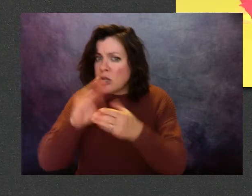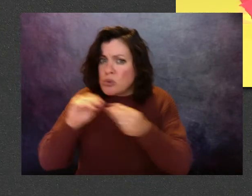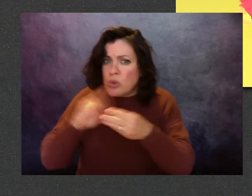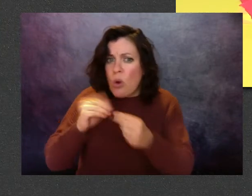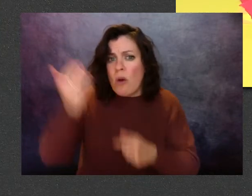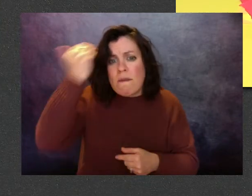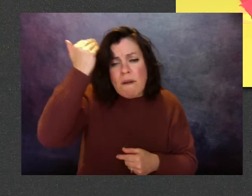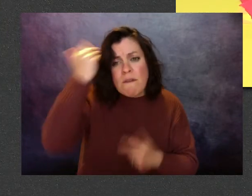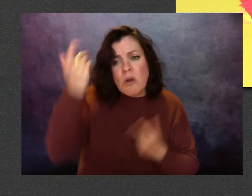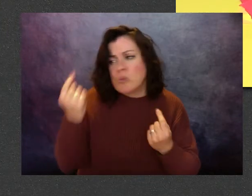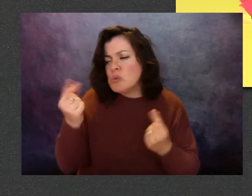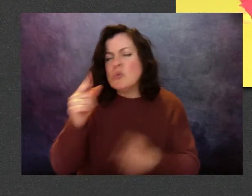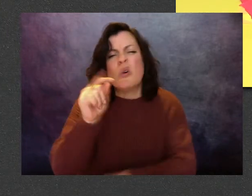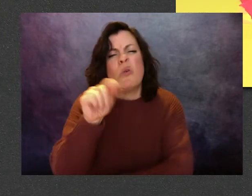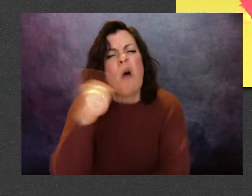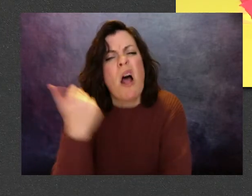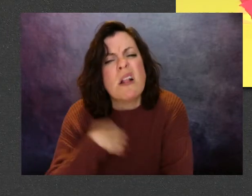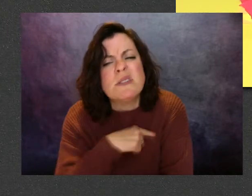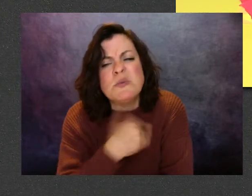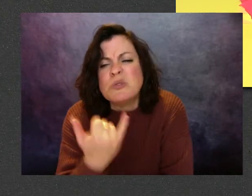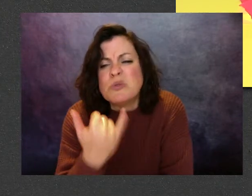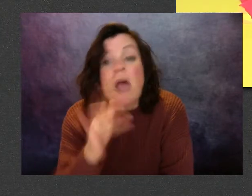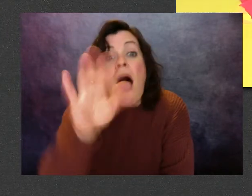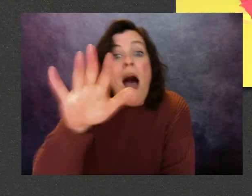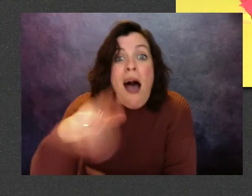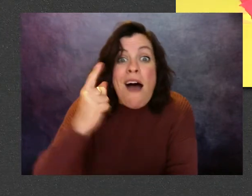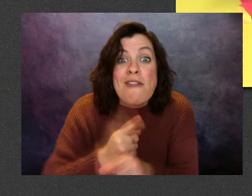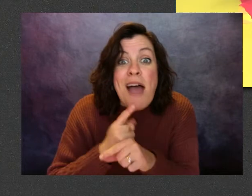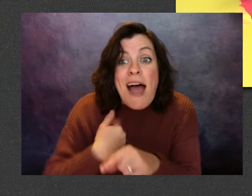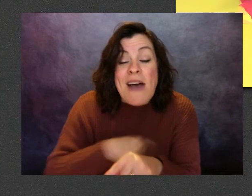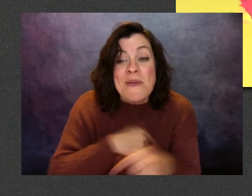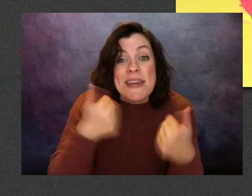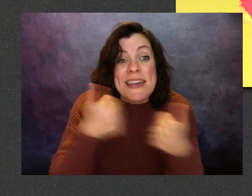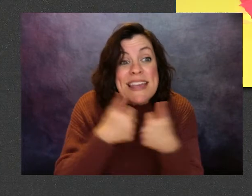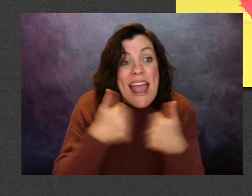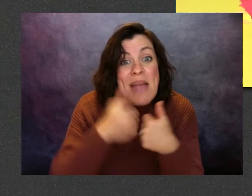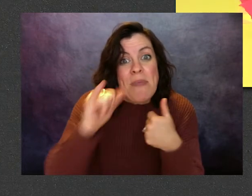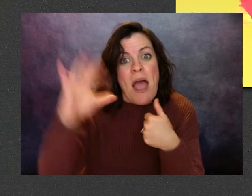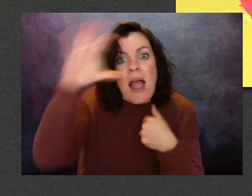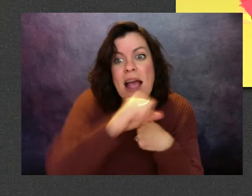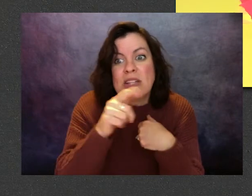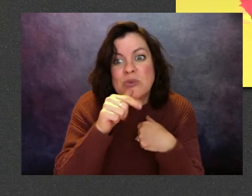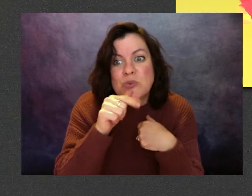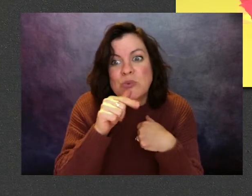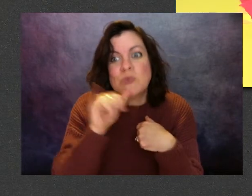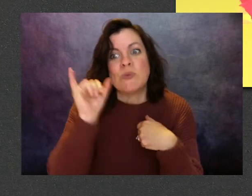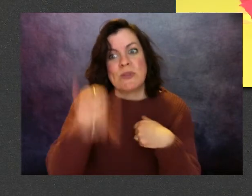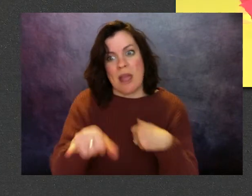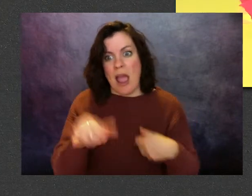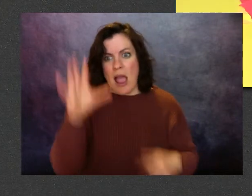What else? Oh we played that guess who game That guess who game taught us all